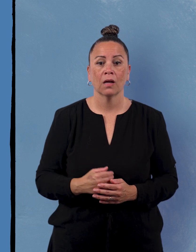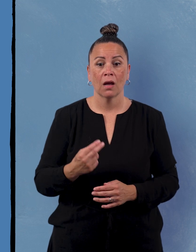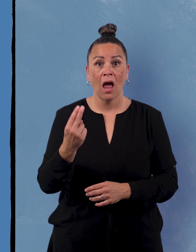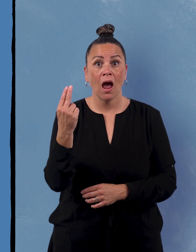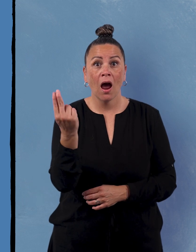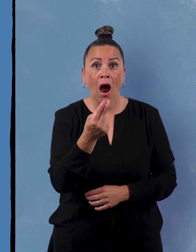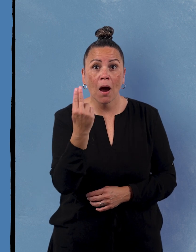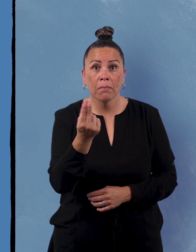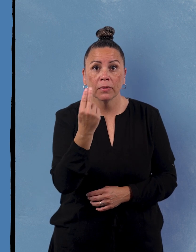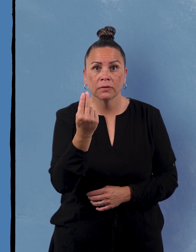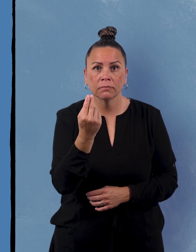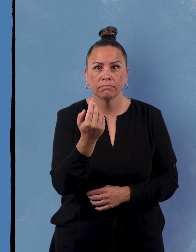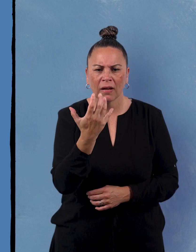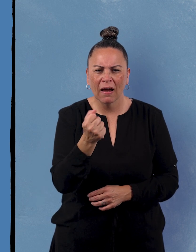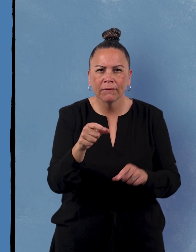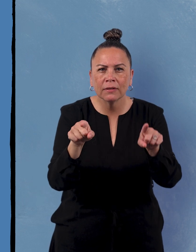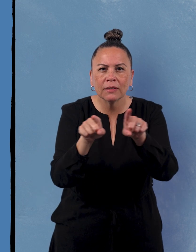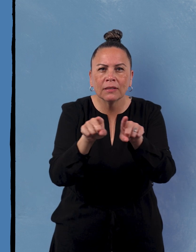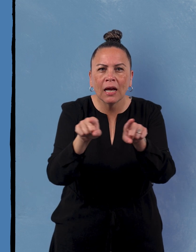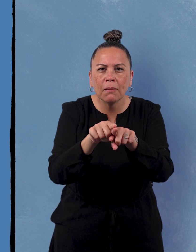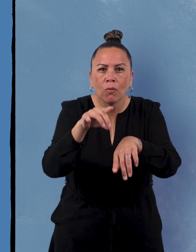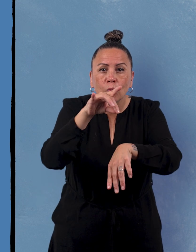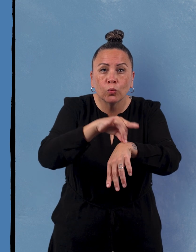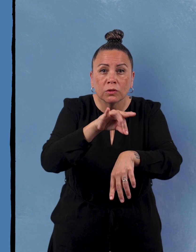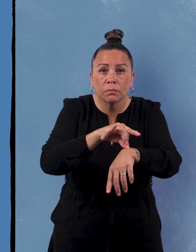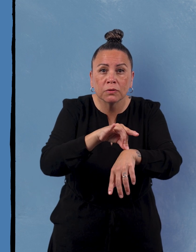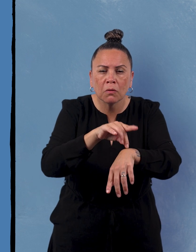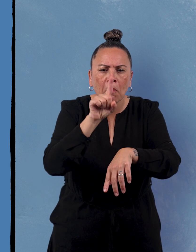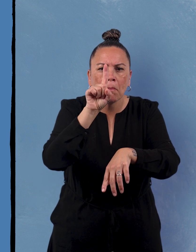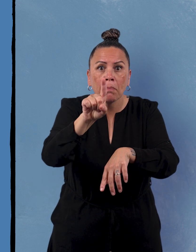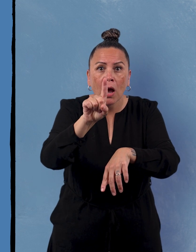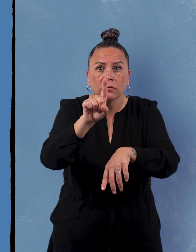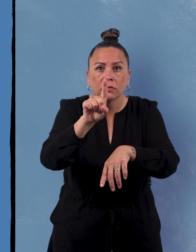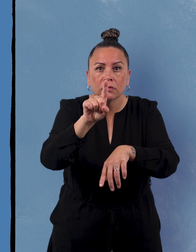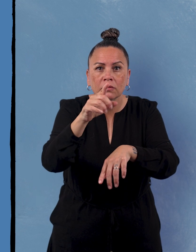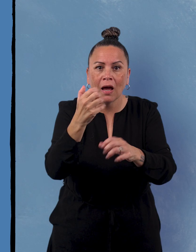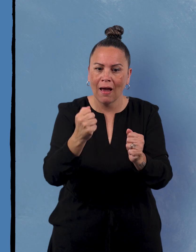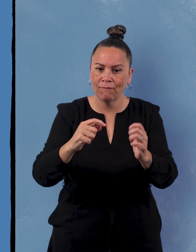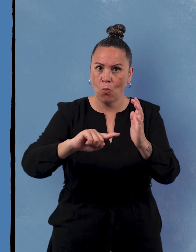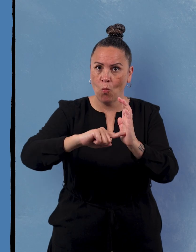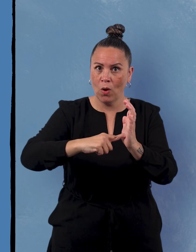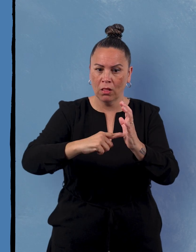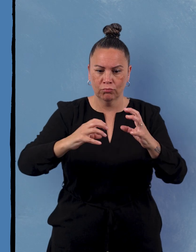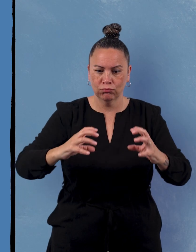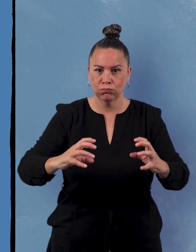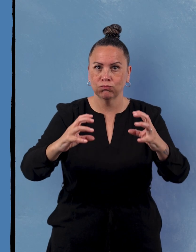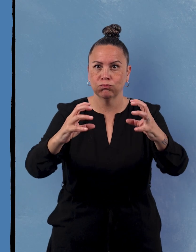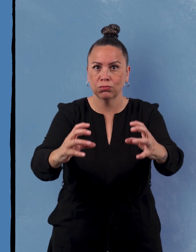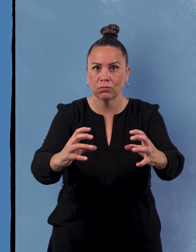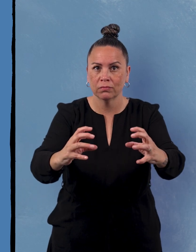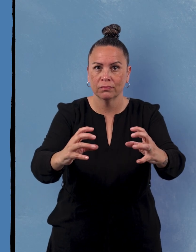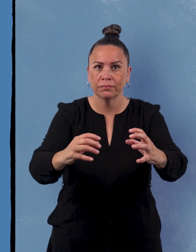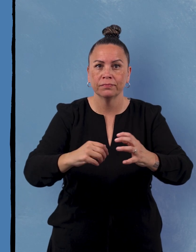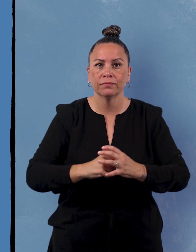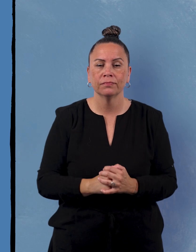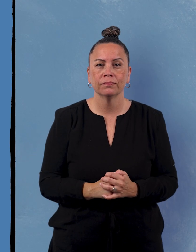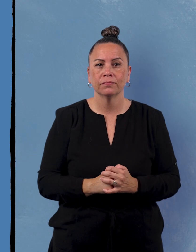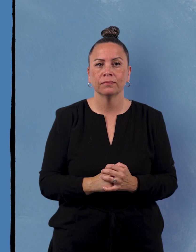An ambulance is like a mini hospital on wheels.